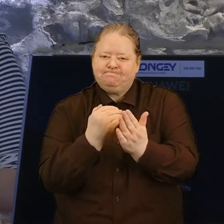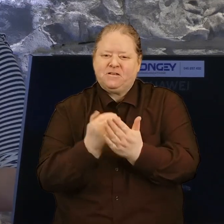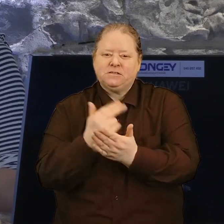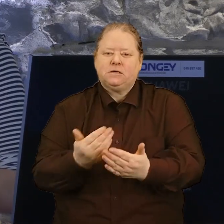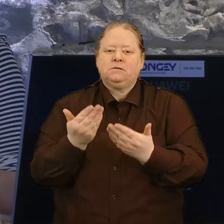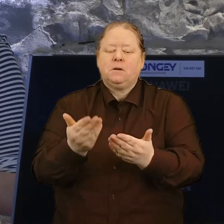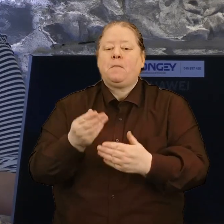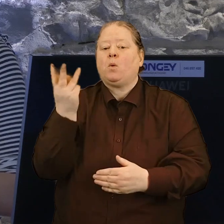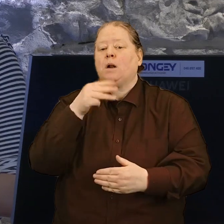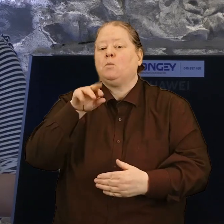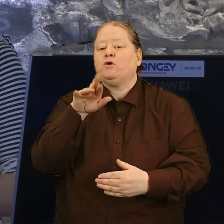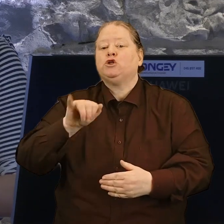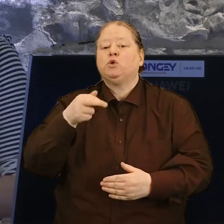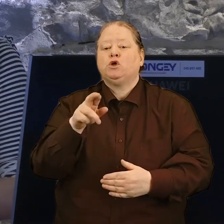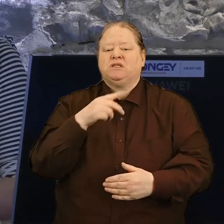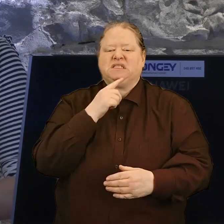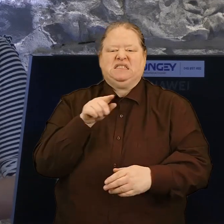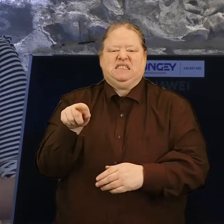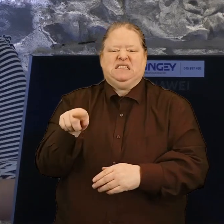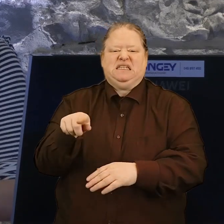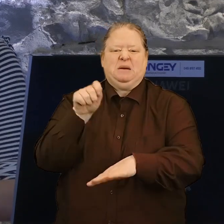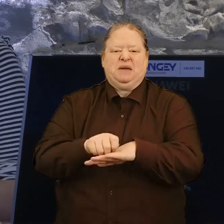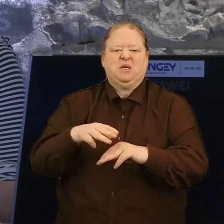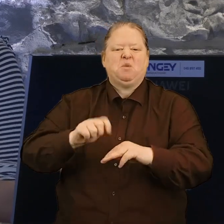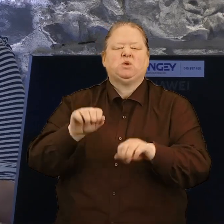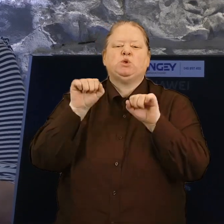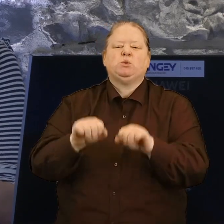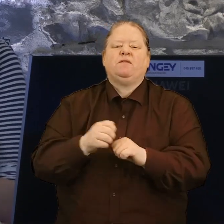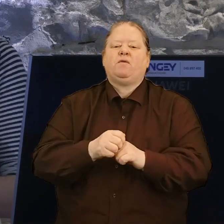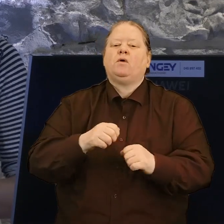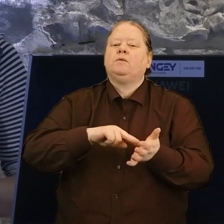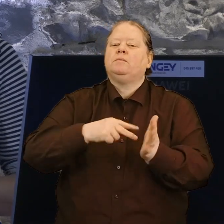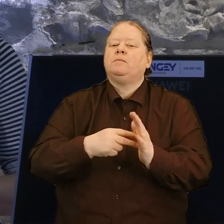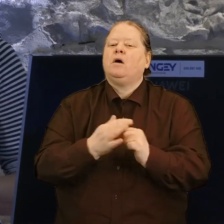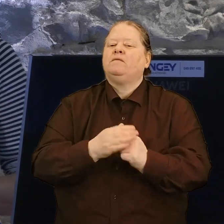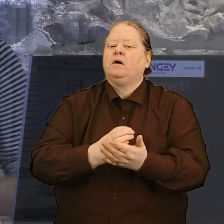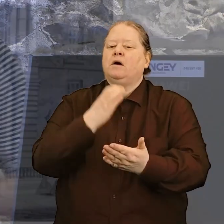Murray Jr was judged "the best and most suitable for the purposes of the College". And this is his design for the